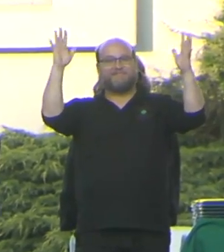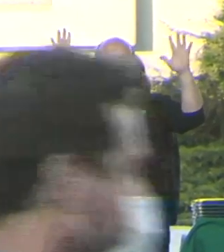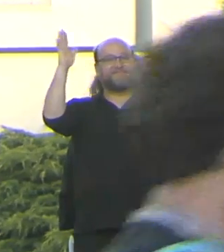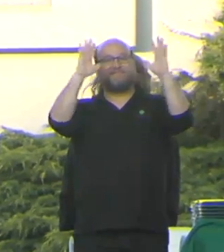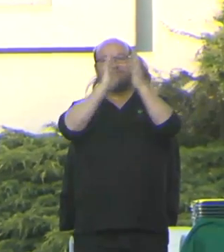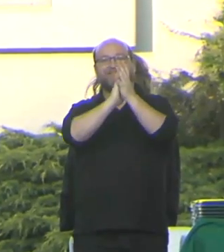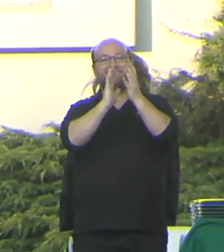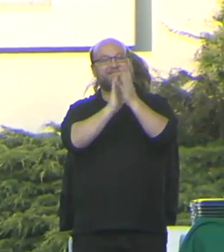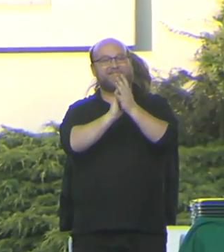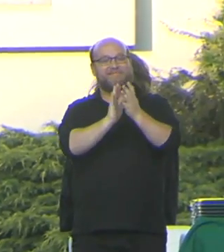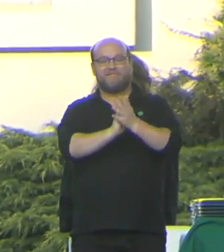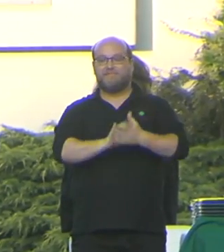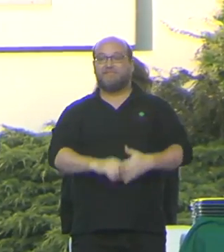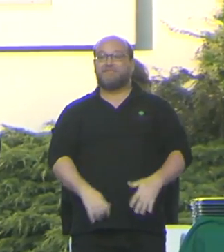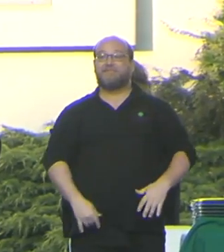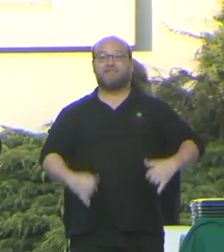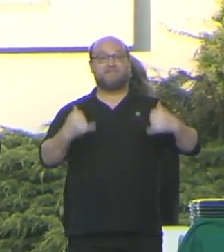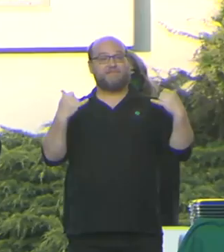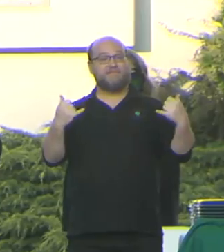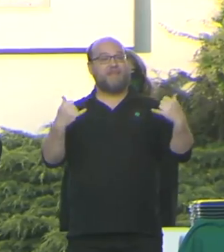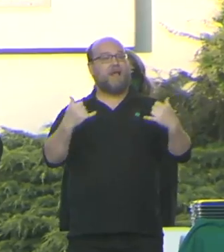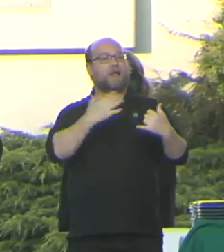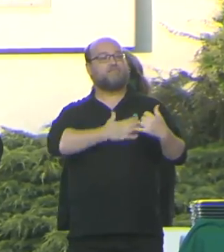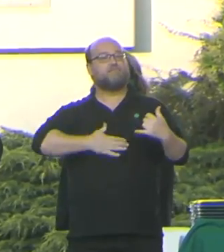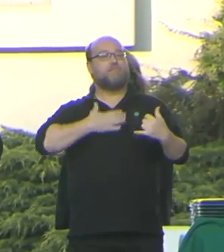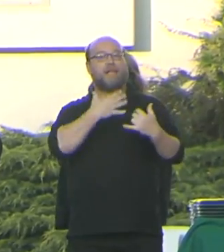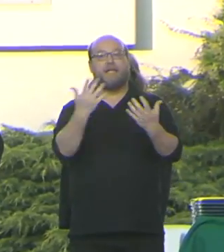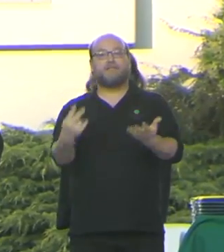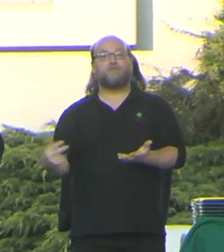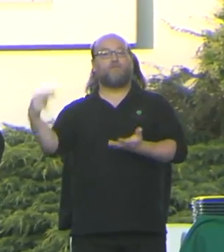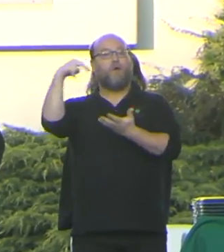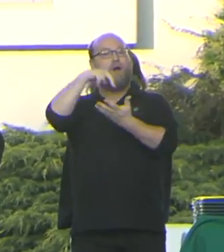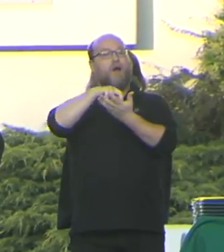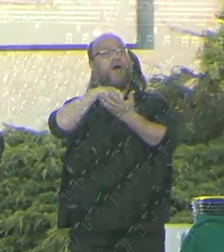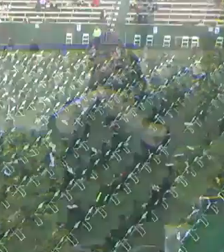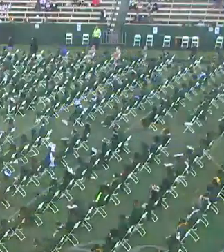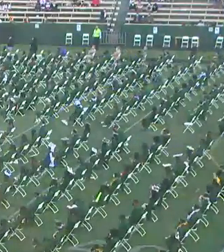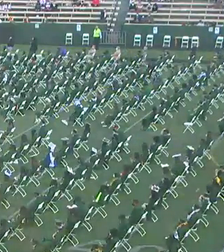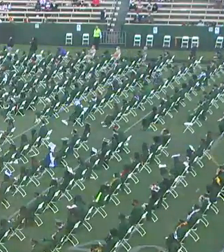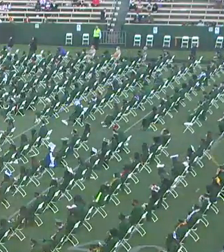rise for the playing of the Black National Anthem.